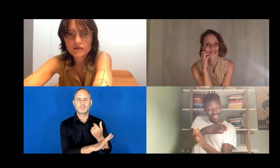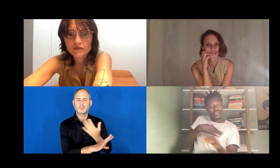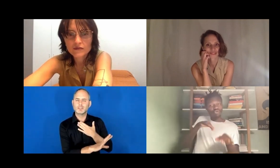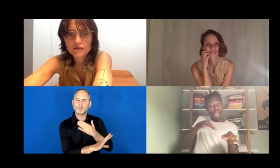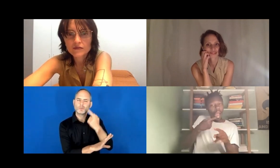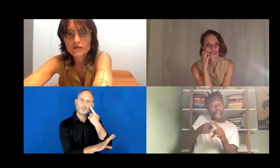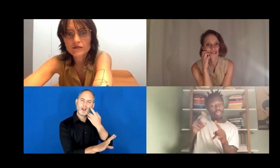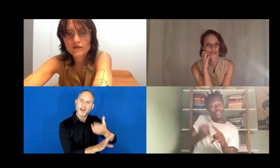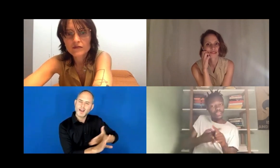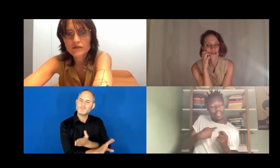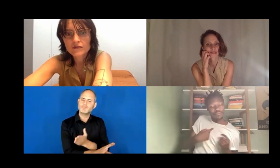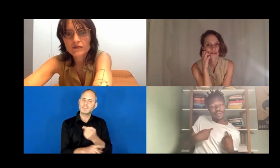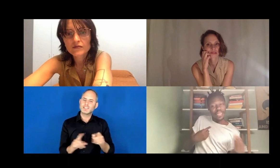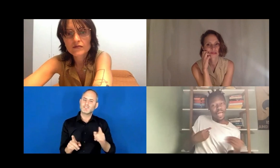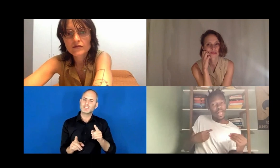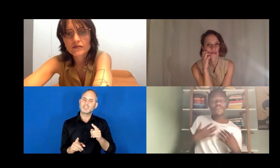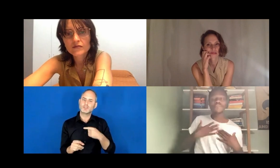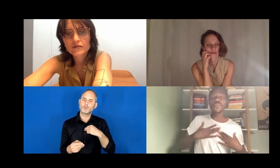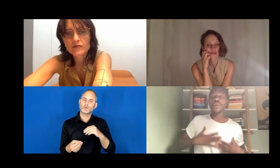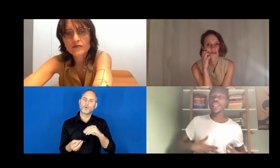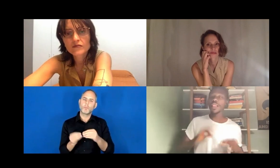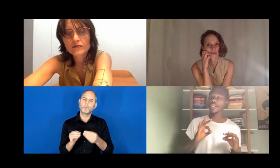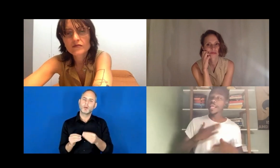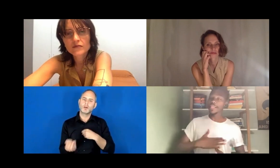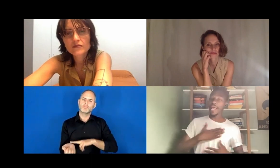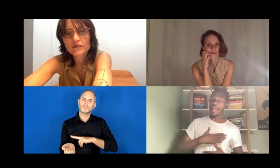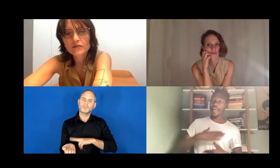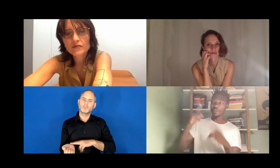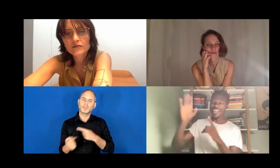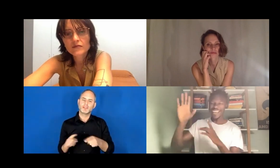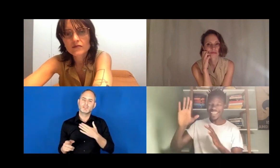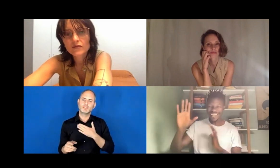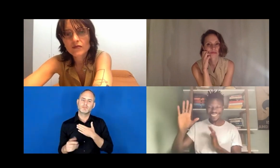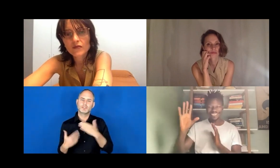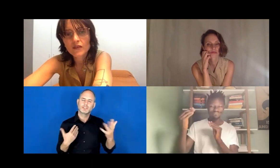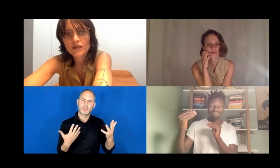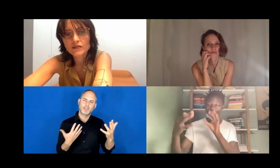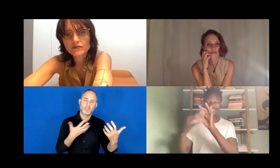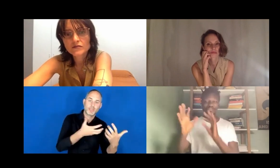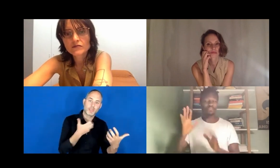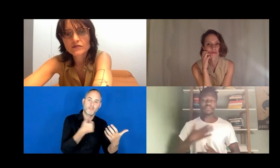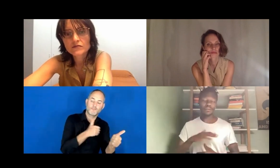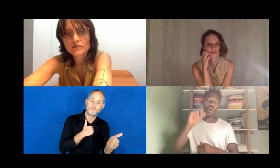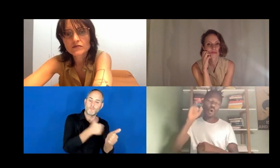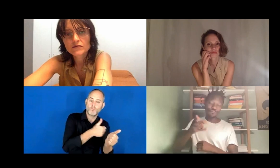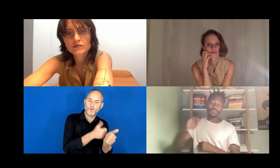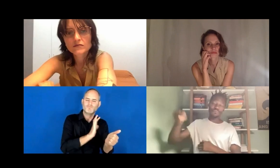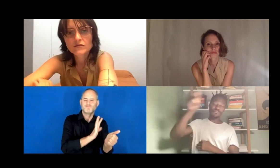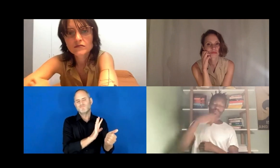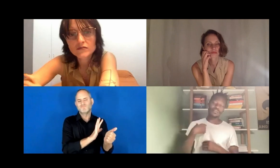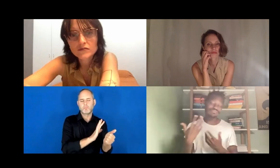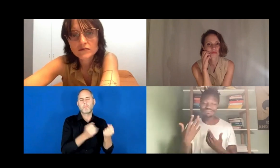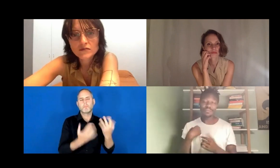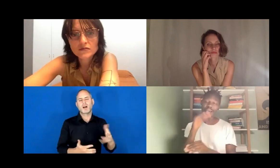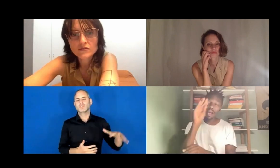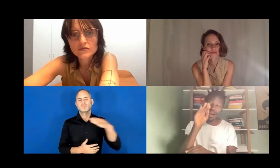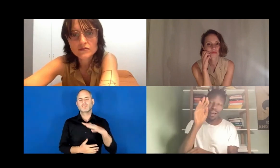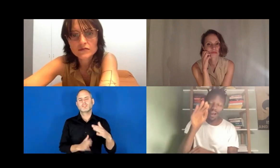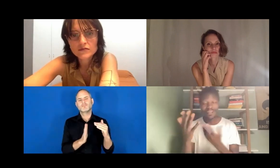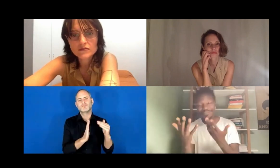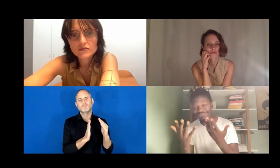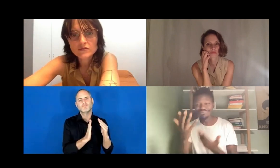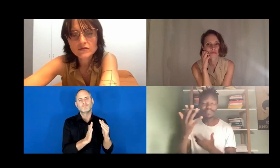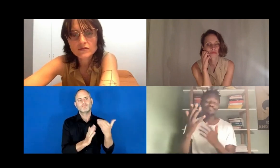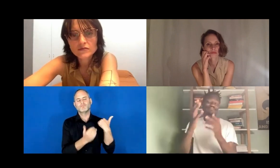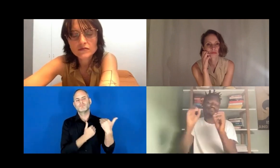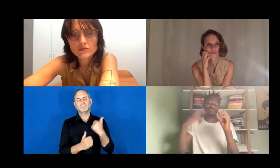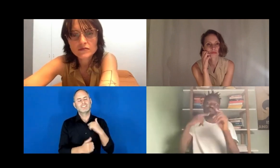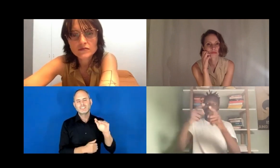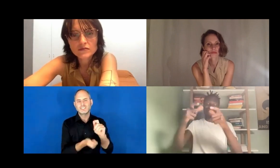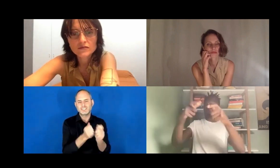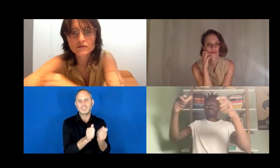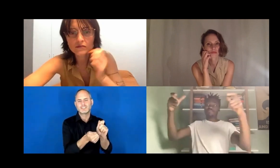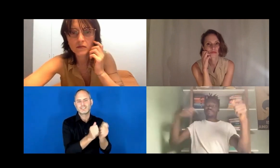I have developed different strategies that I'm comfortable with. So, I always take it in and then work with it.